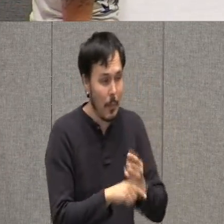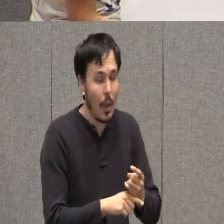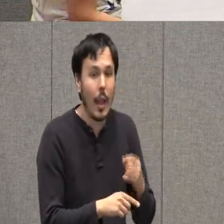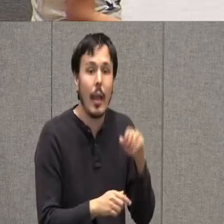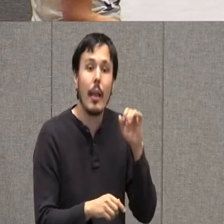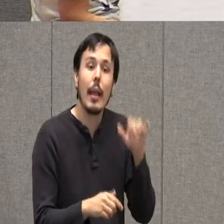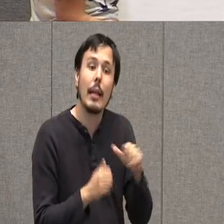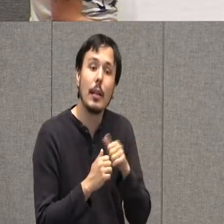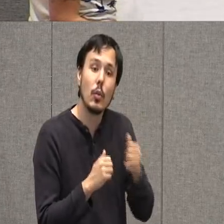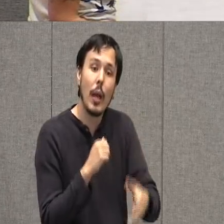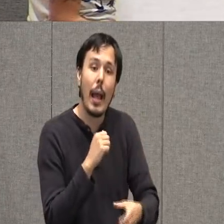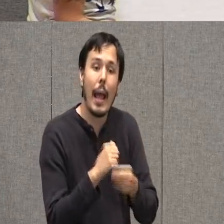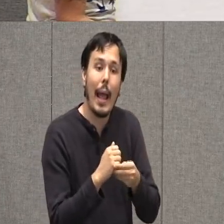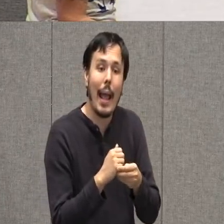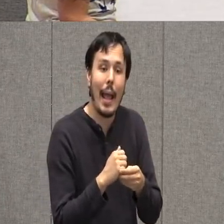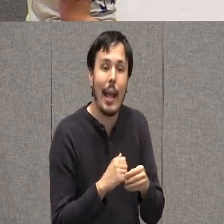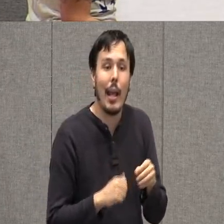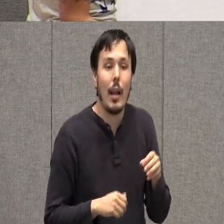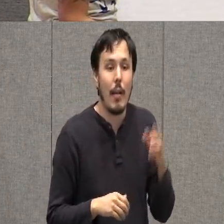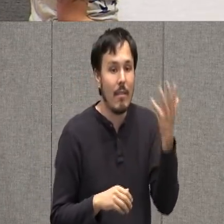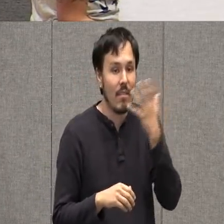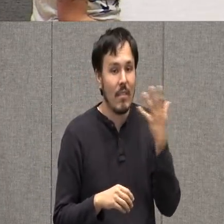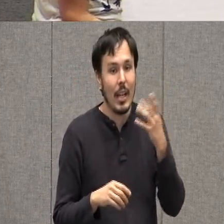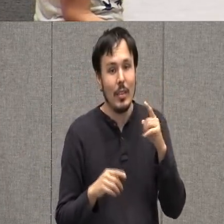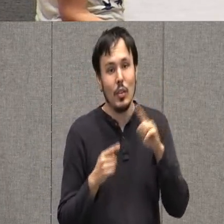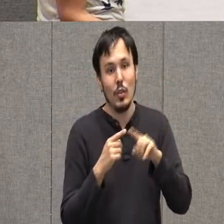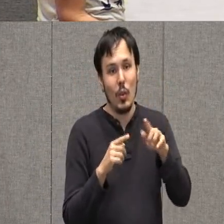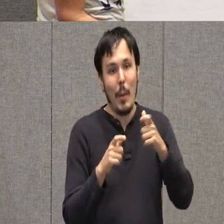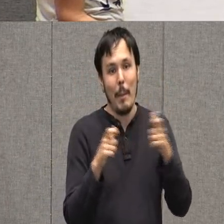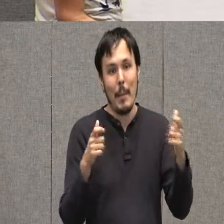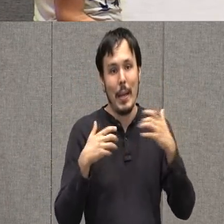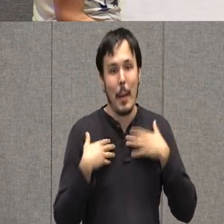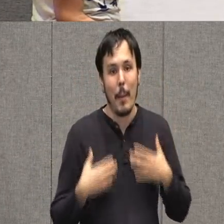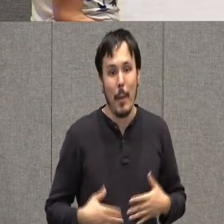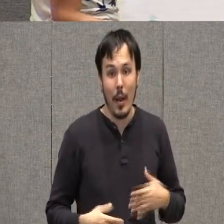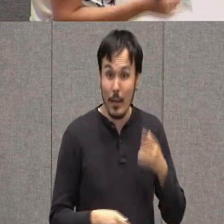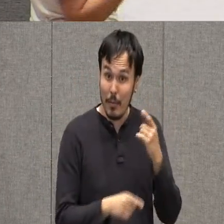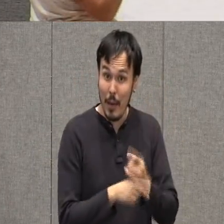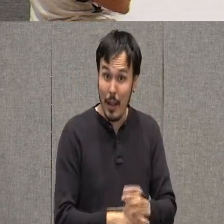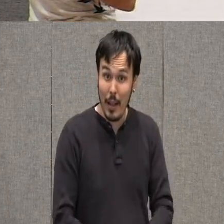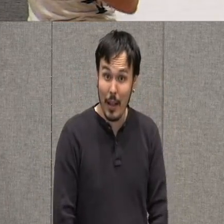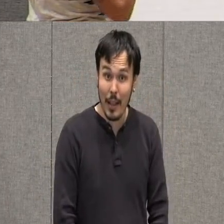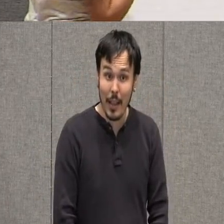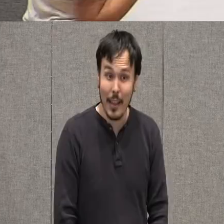to this whole big giant figure body. That's kind of neat, right? That is so cool!